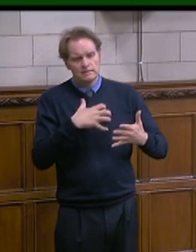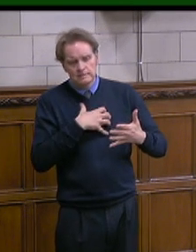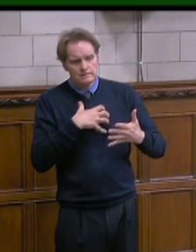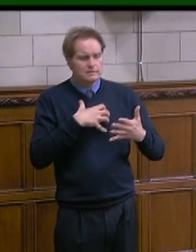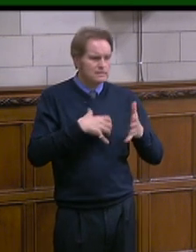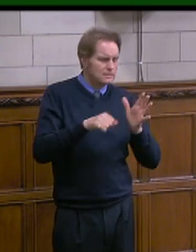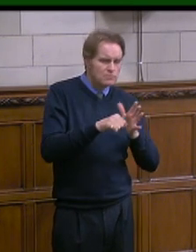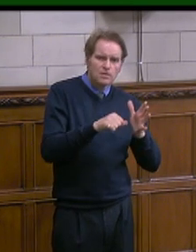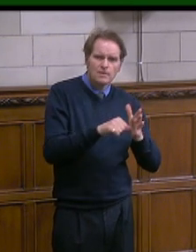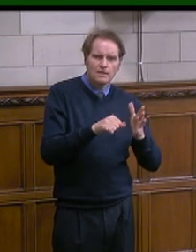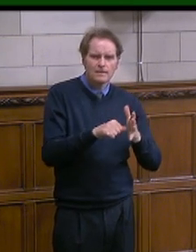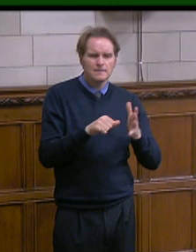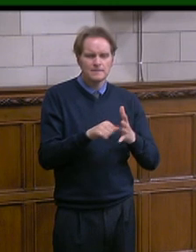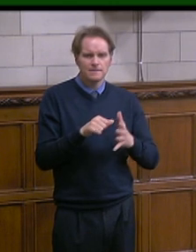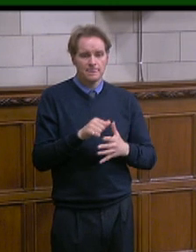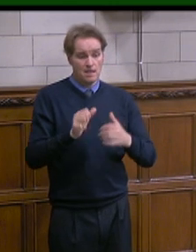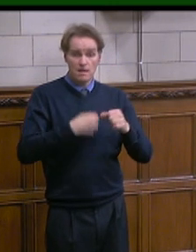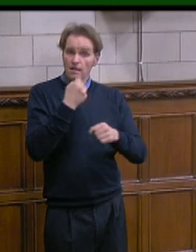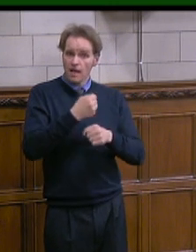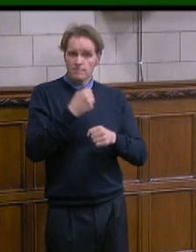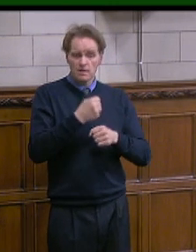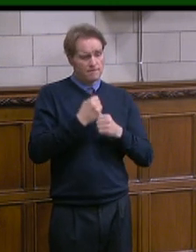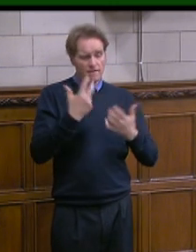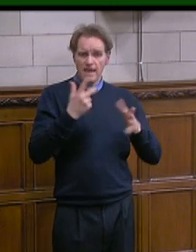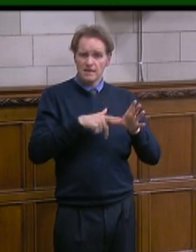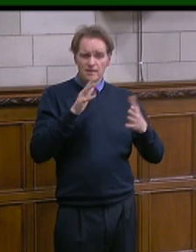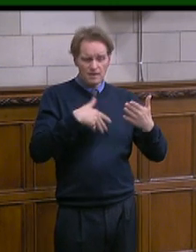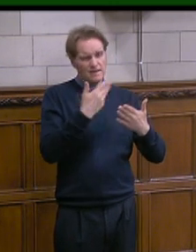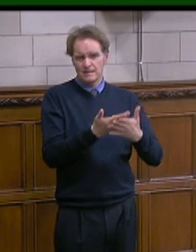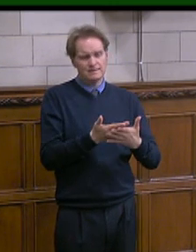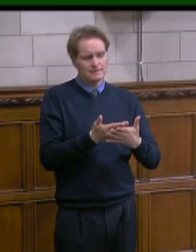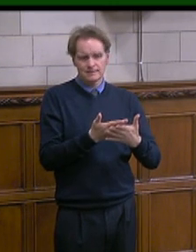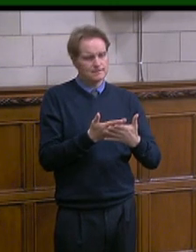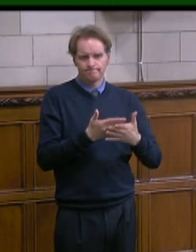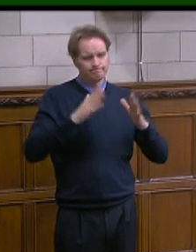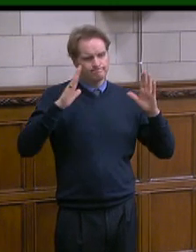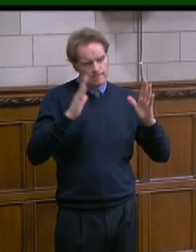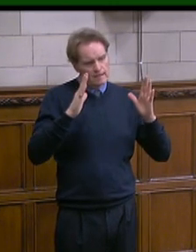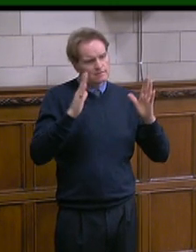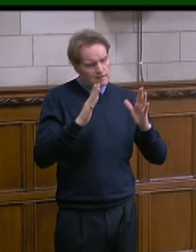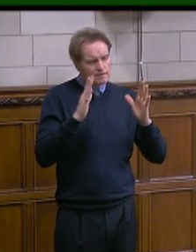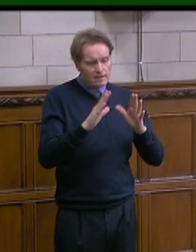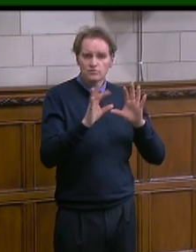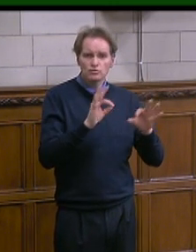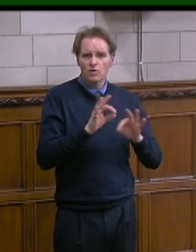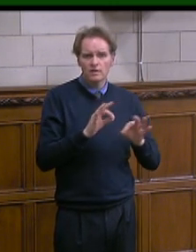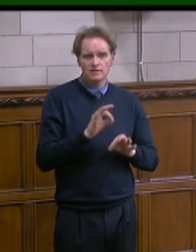that the Government have encouraged for the past eight years means that they are less likely to be offered in schools because they are not GCSEs.